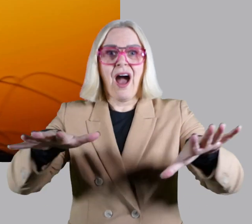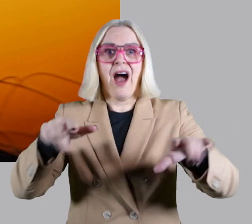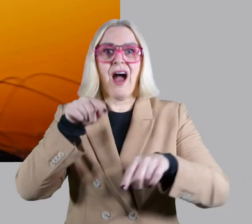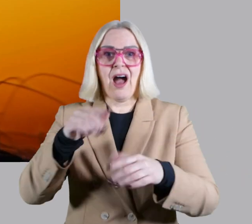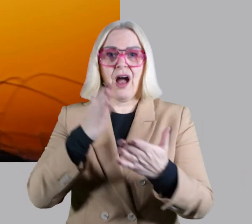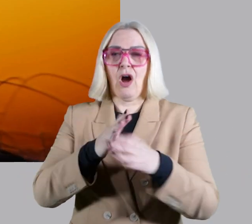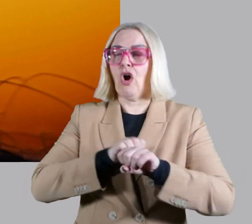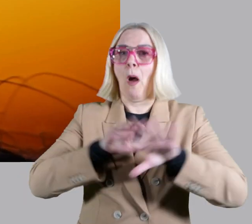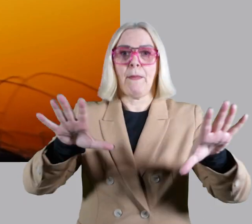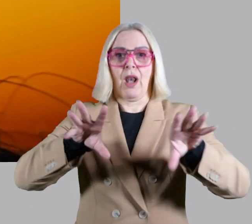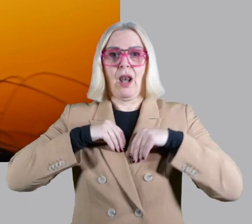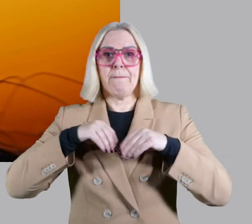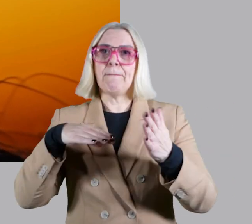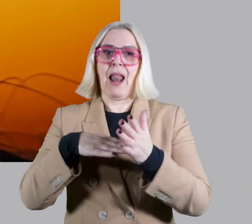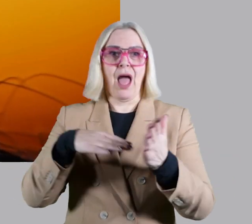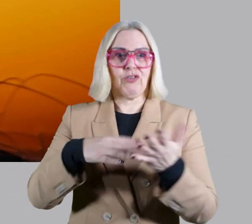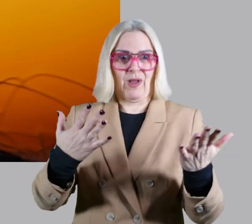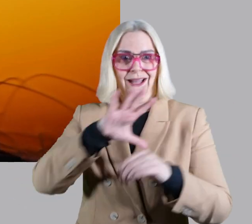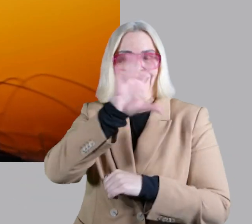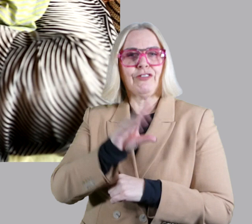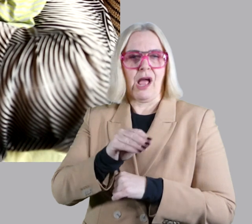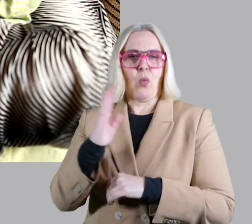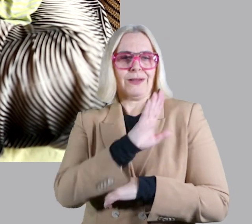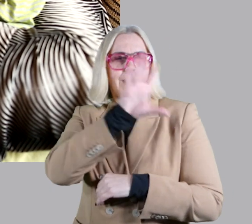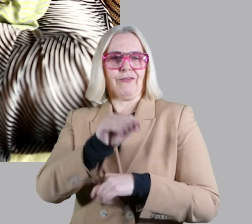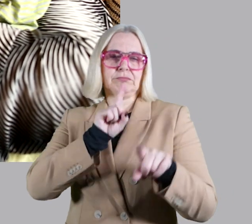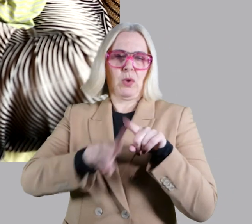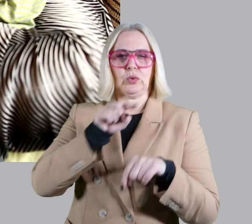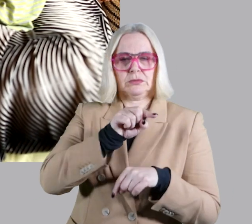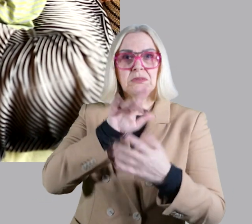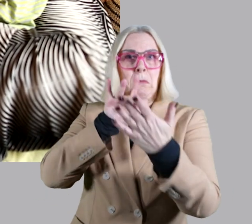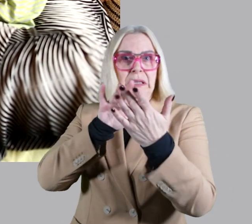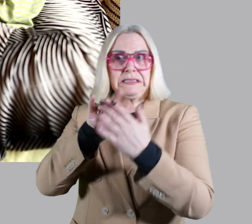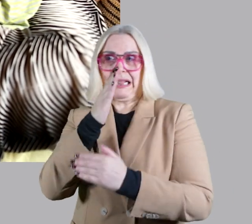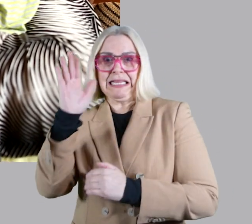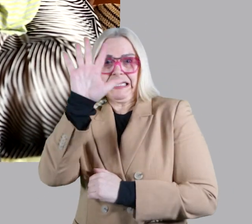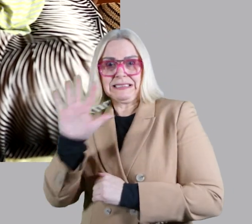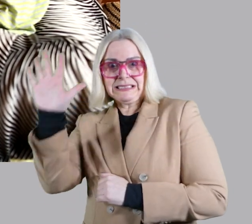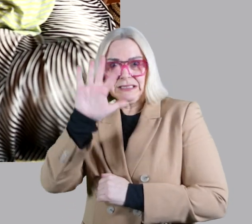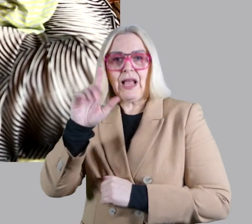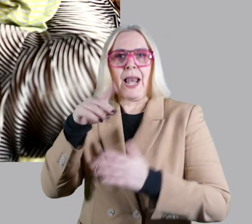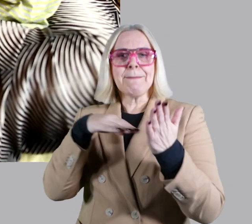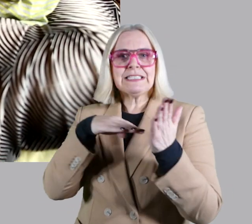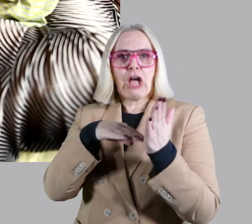It's actually quite common to get malaria in Africa, particularly West Africa, in the Middle East,